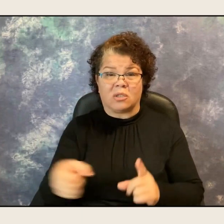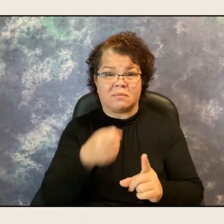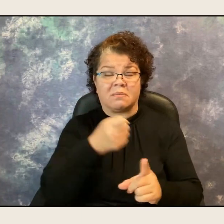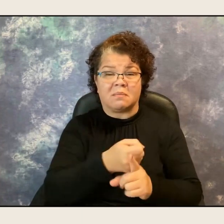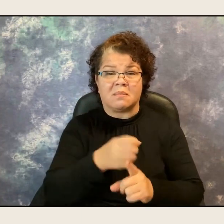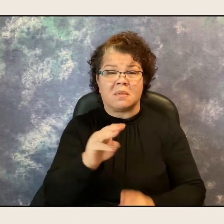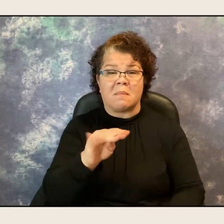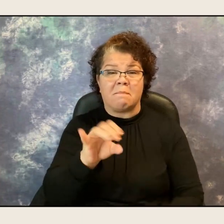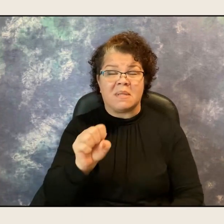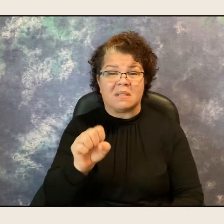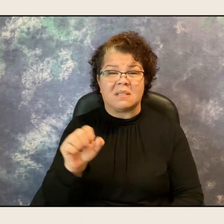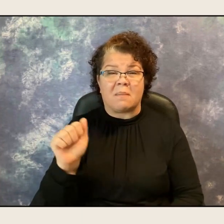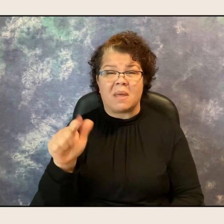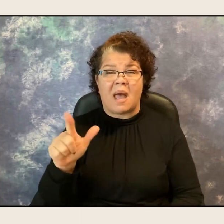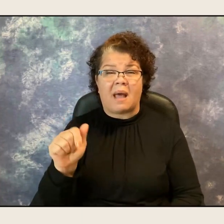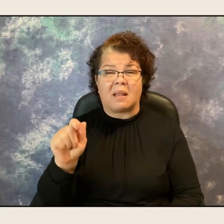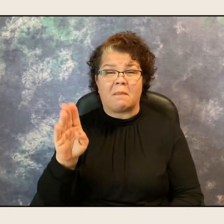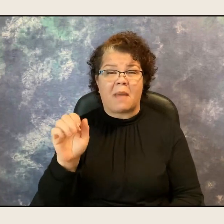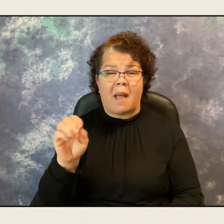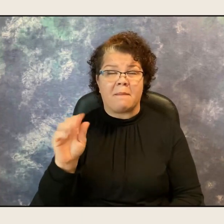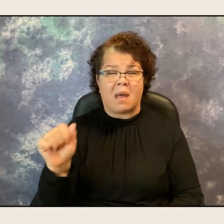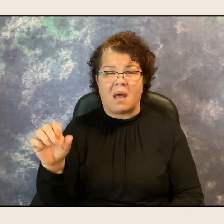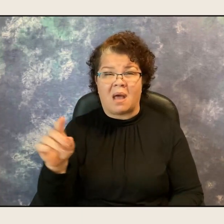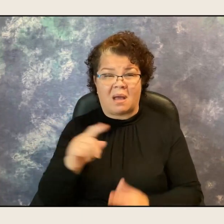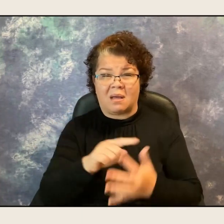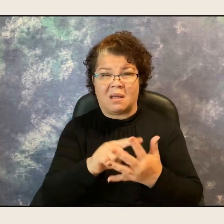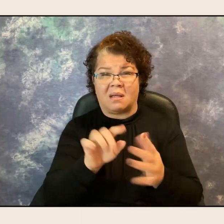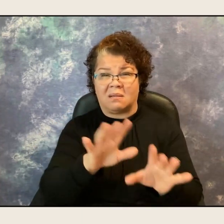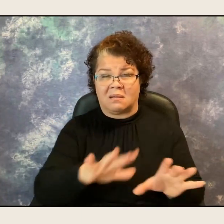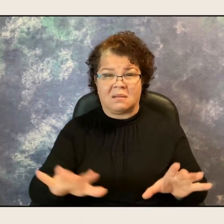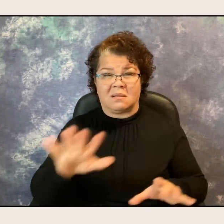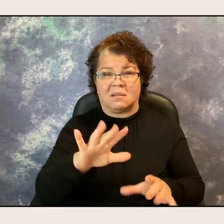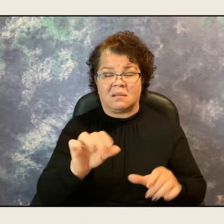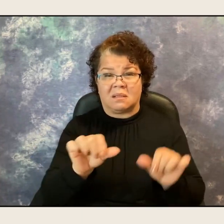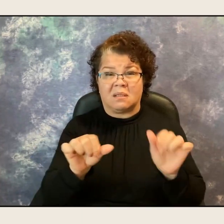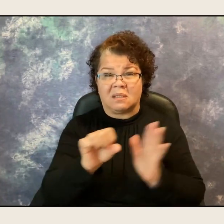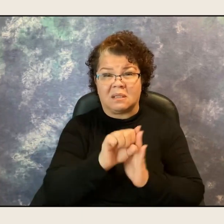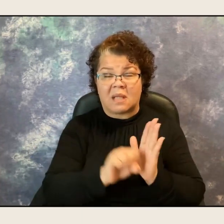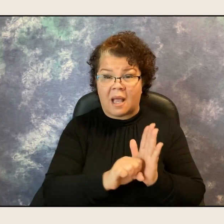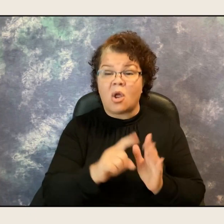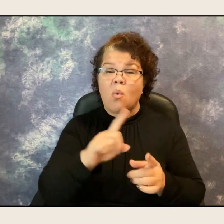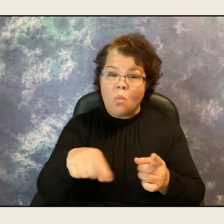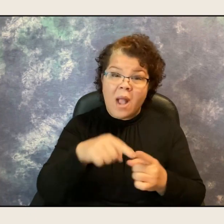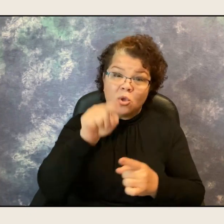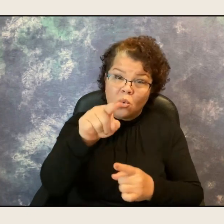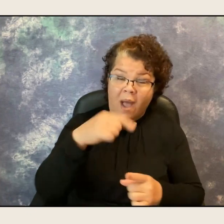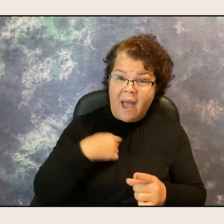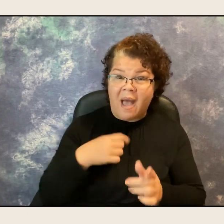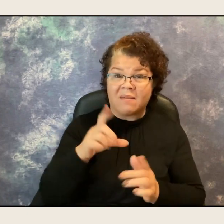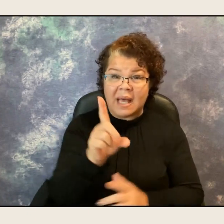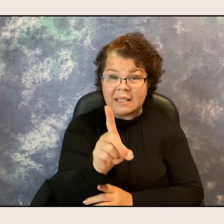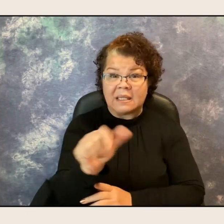When you have a disability, it's hard to evacuate a lot of times. It is hard to get out.